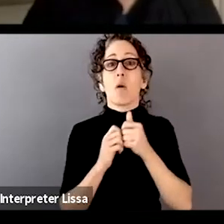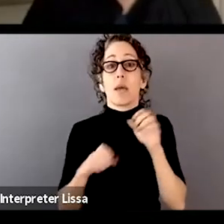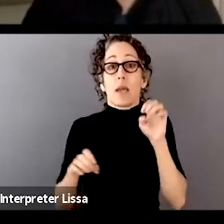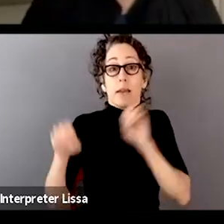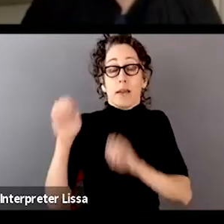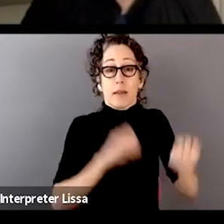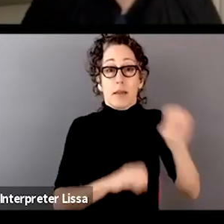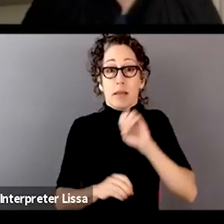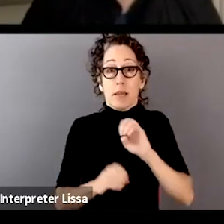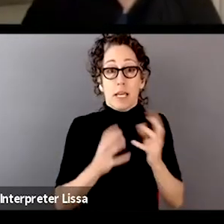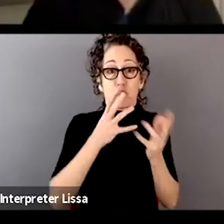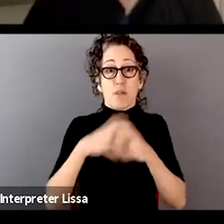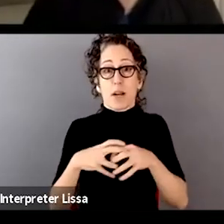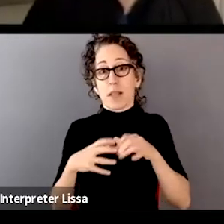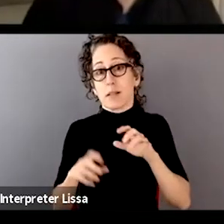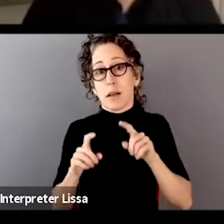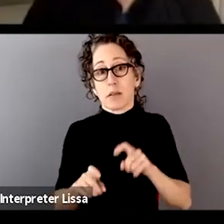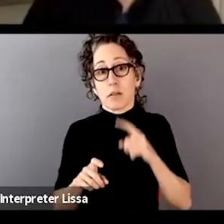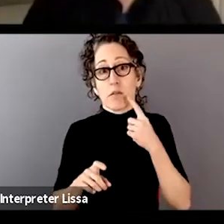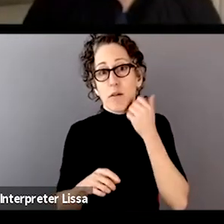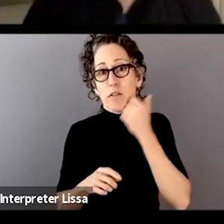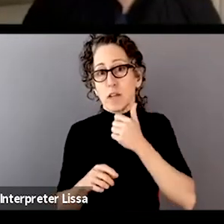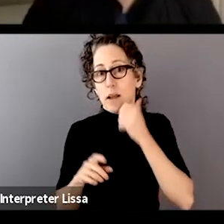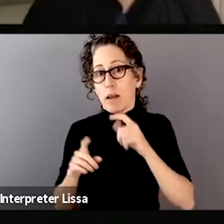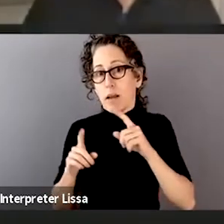into our day-to-day model development pipeline. Thank you.